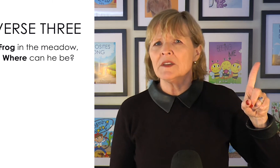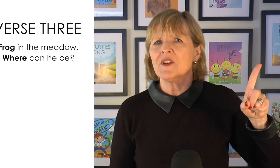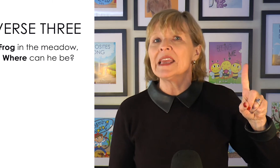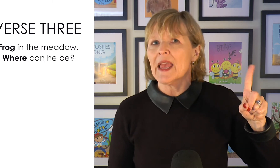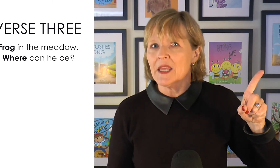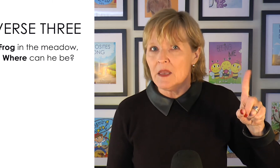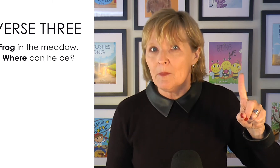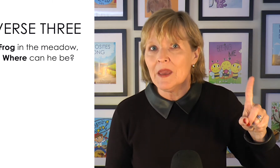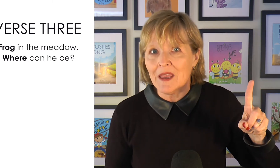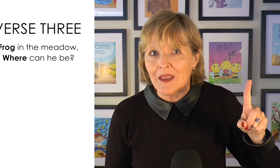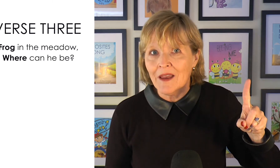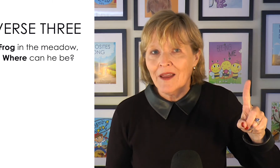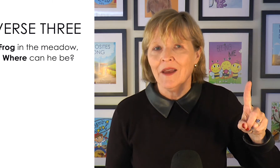different - can he be?